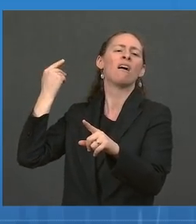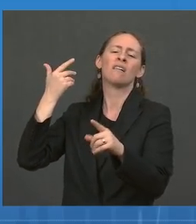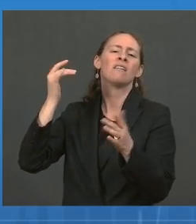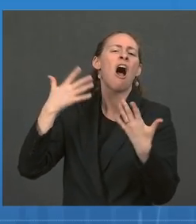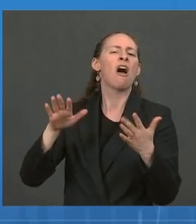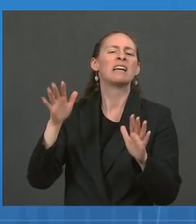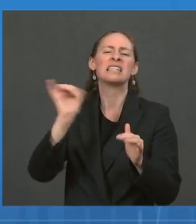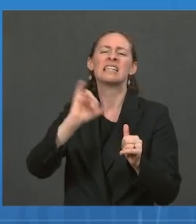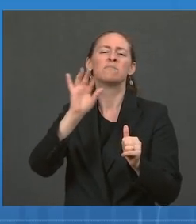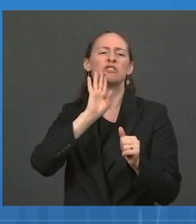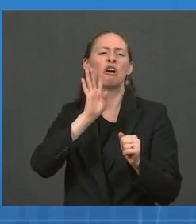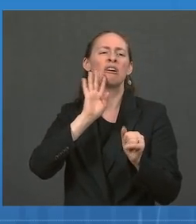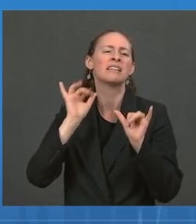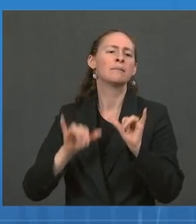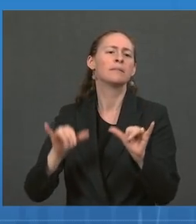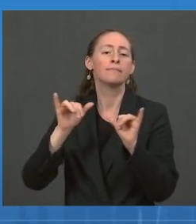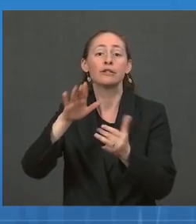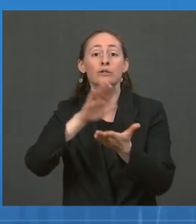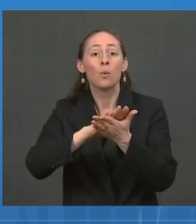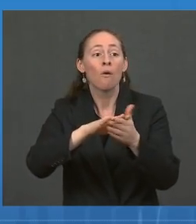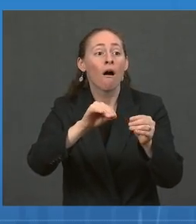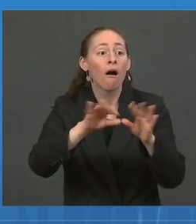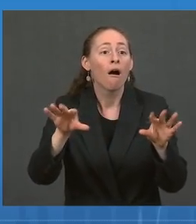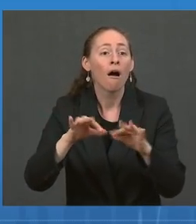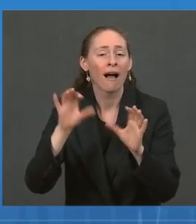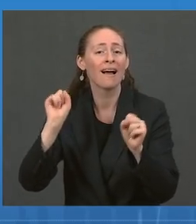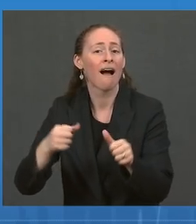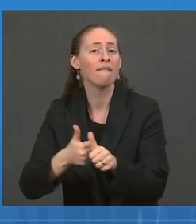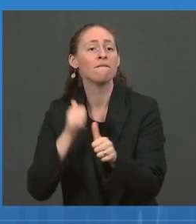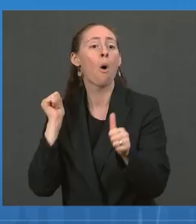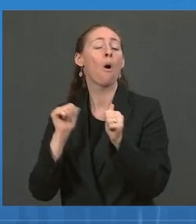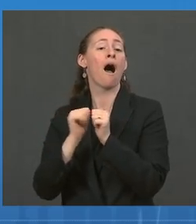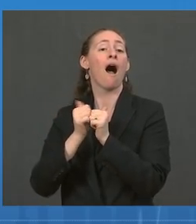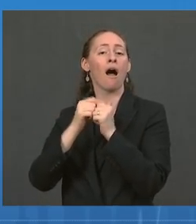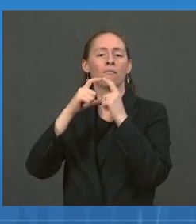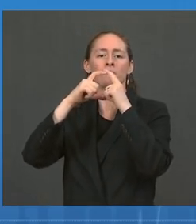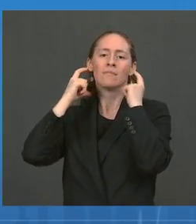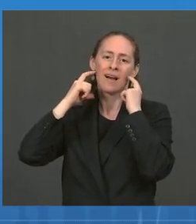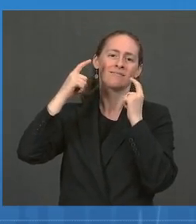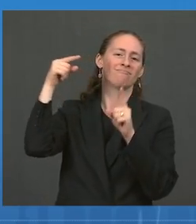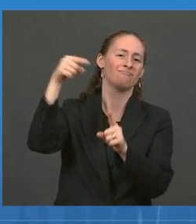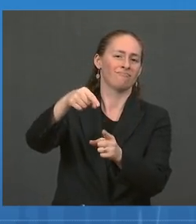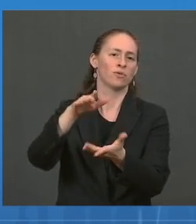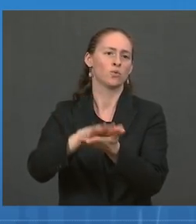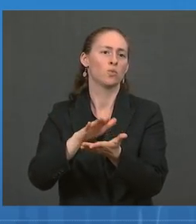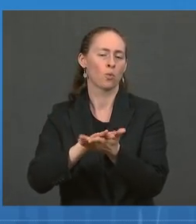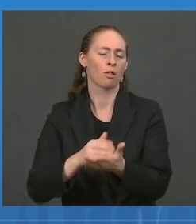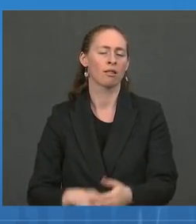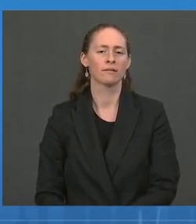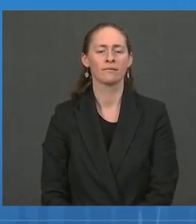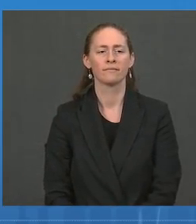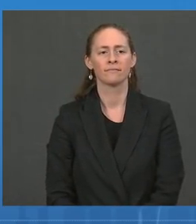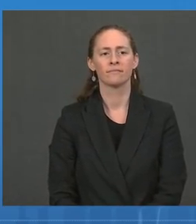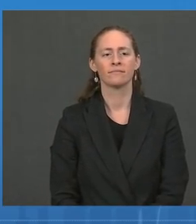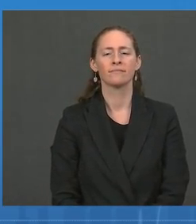are prevented when we have masking in schools. Mr. Zients: Okay, why don't we take one last question, Kevin.